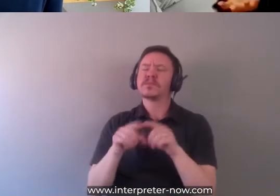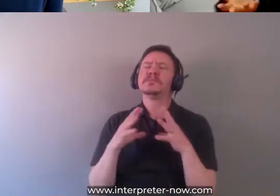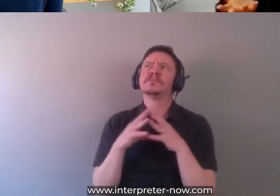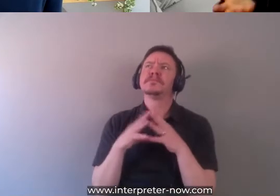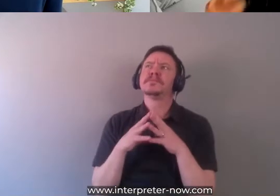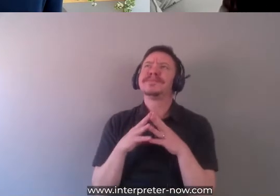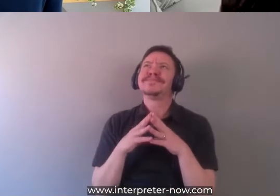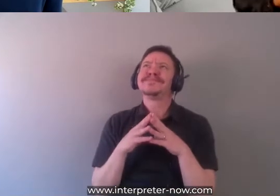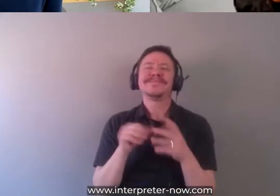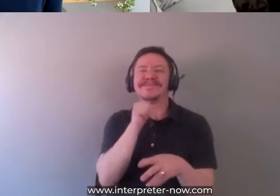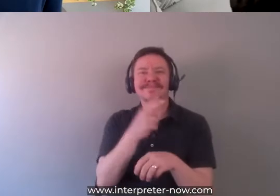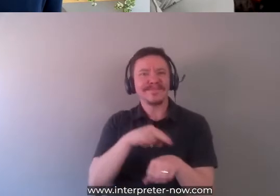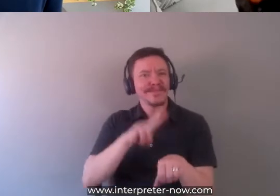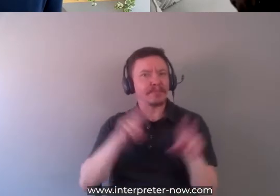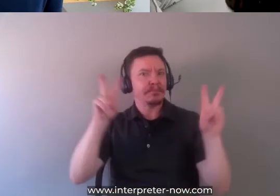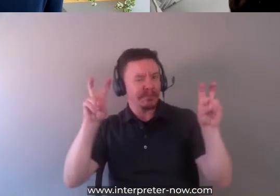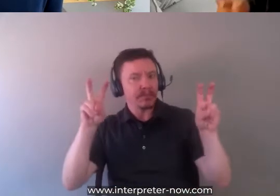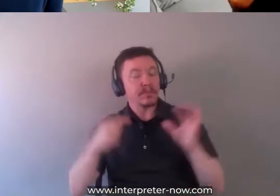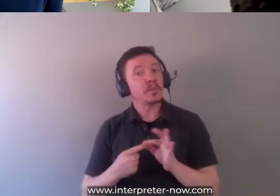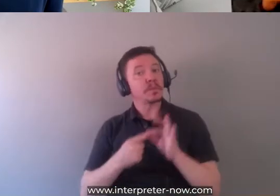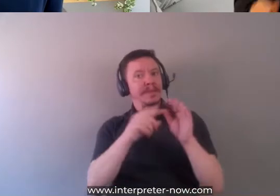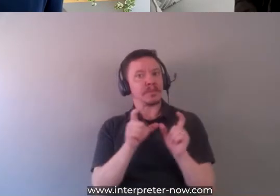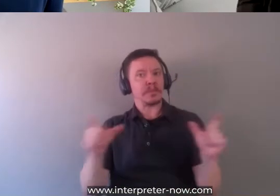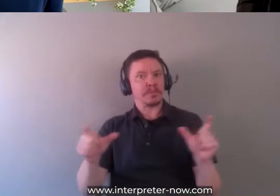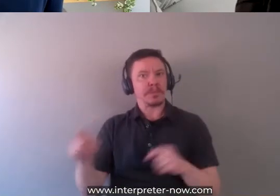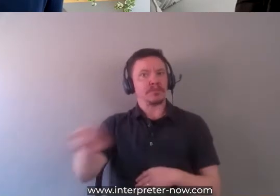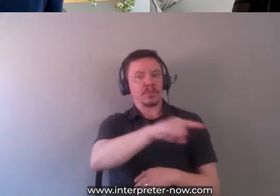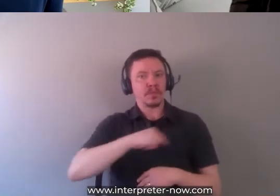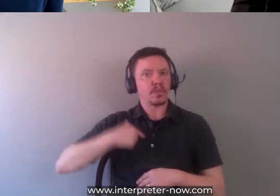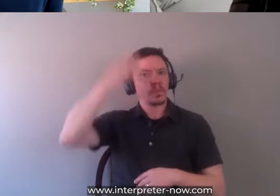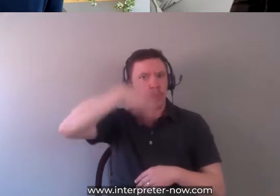typical, except it is for those of us who are working on the frontlines as advocates.